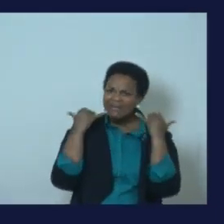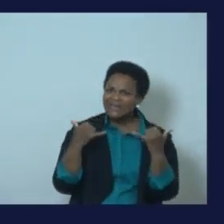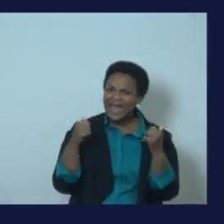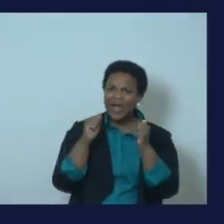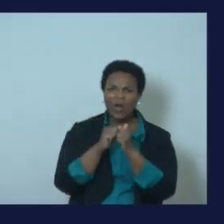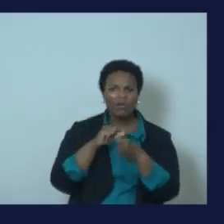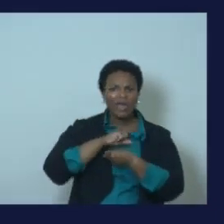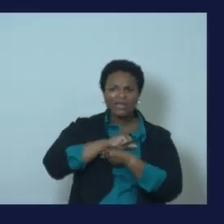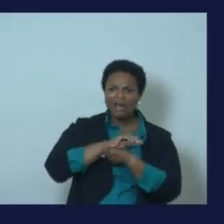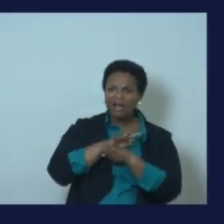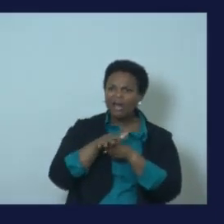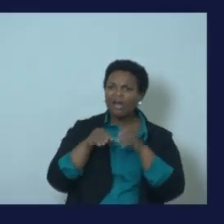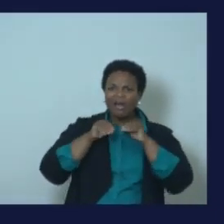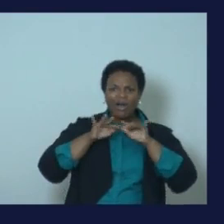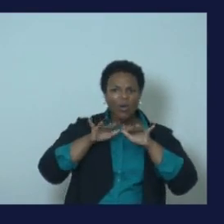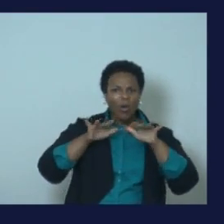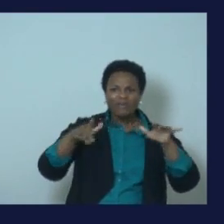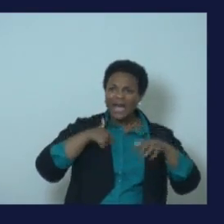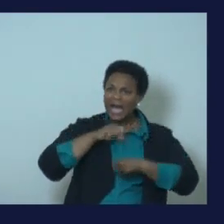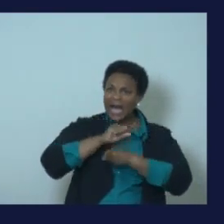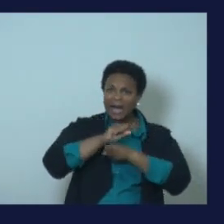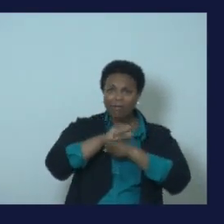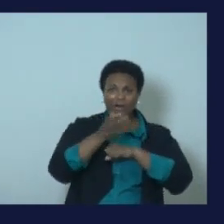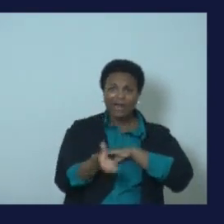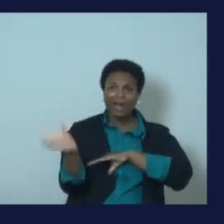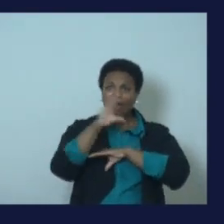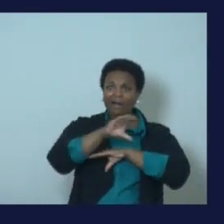OF THAT BECAUSE I’LL TELL YOU THAT IN A COVID WORLD.